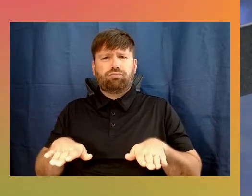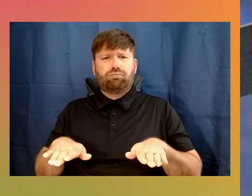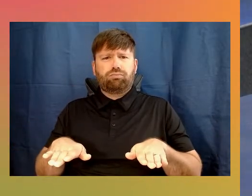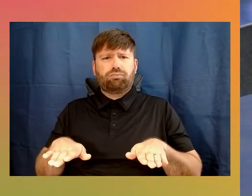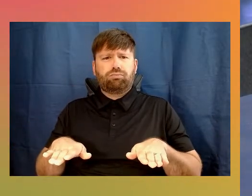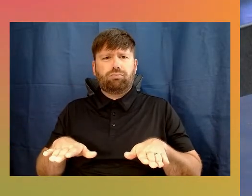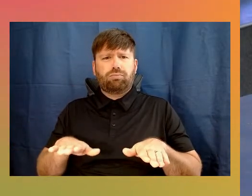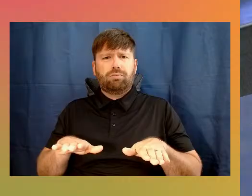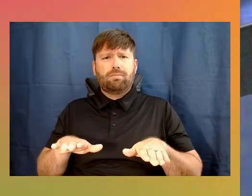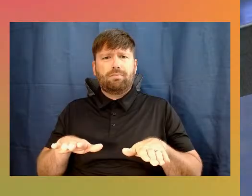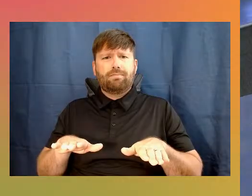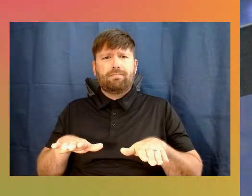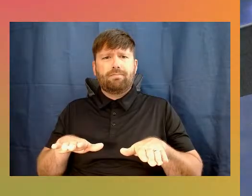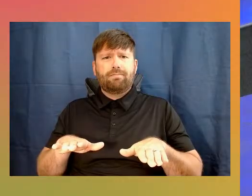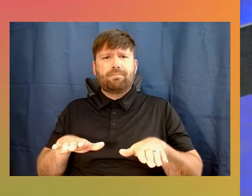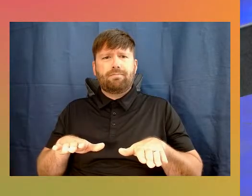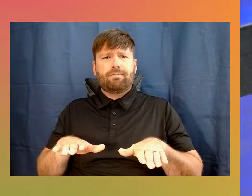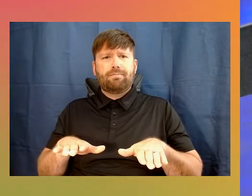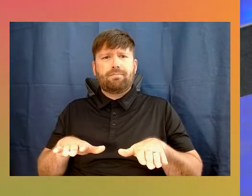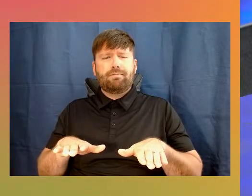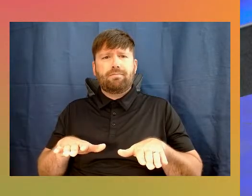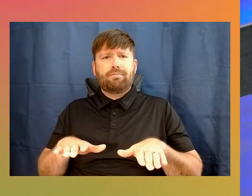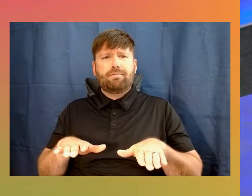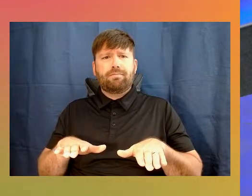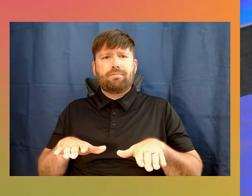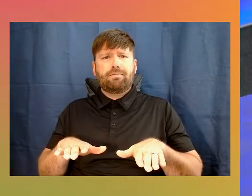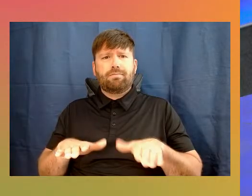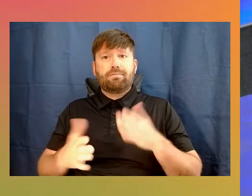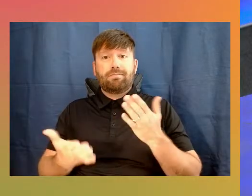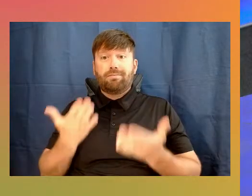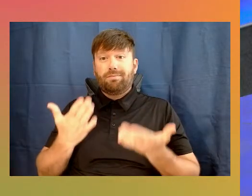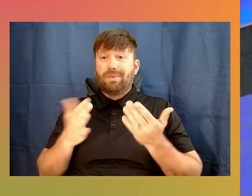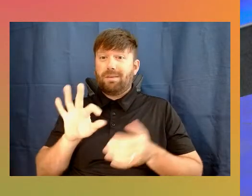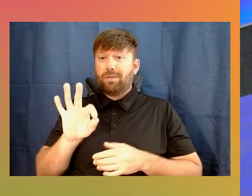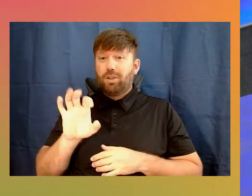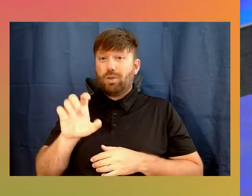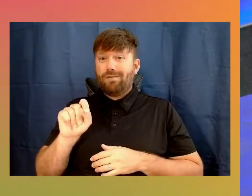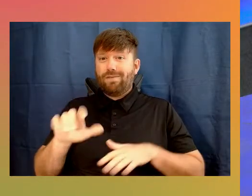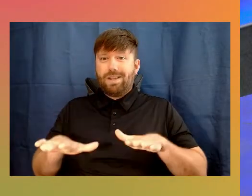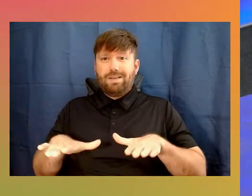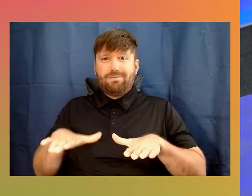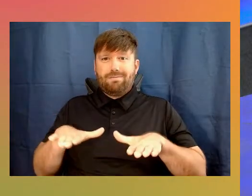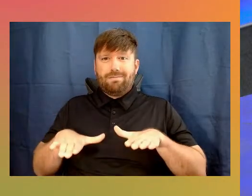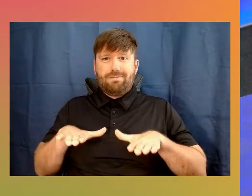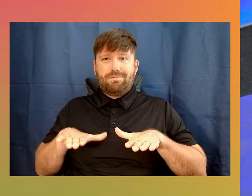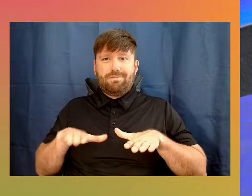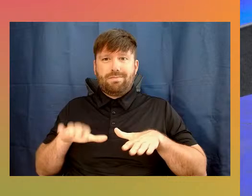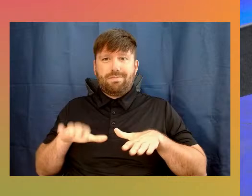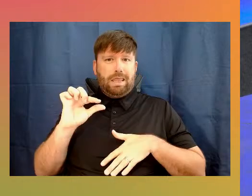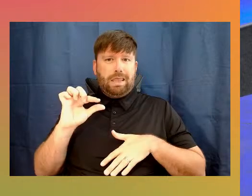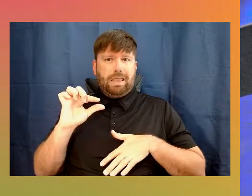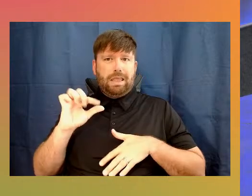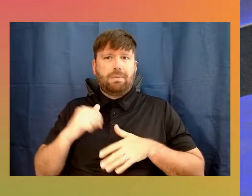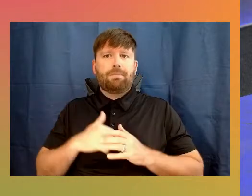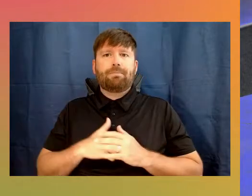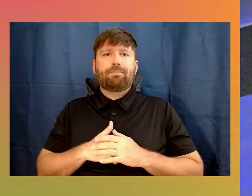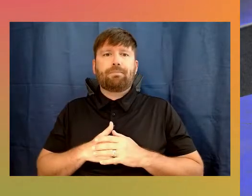WE'LL MOVE INTO A GENTLE BACKBEND, SO PLANT THE SEED DOWN ON THE MAT. SO FEET ARE FLAT, NEEDS POINT UP TOWARDS THE SKY. FEET ARE ABOUT AS WIDE AS YOUR HIPS.